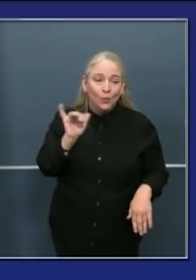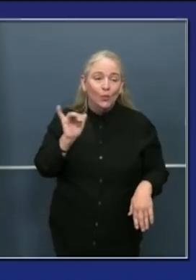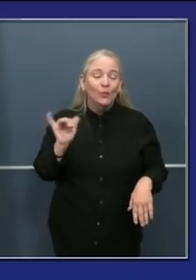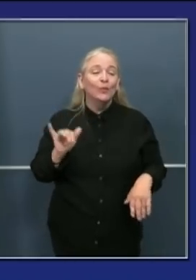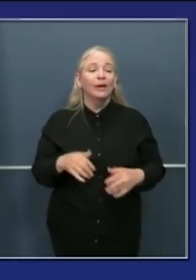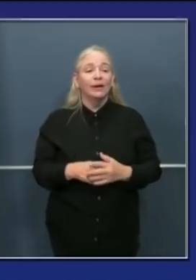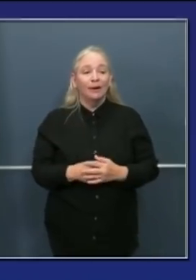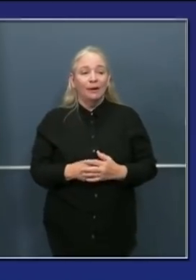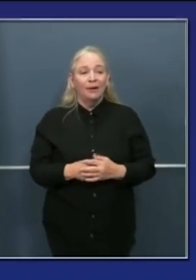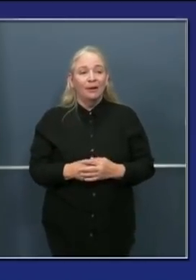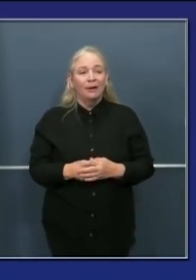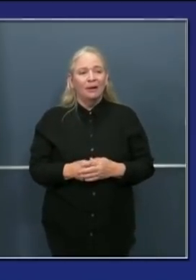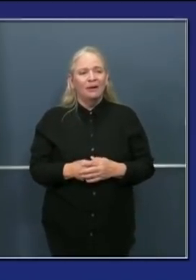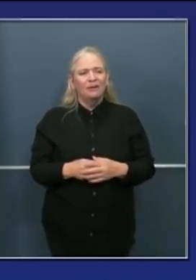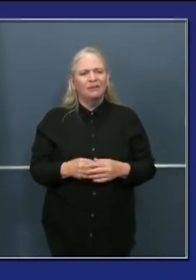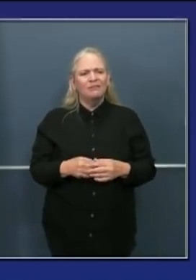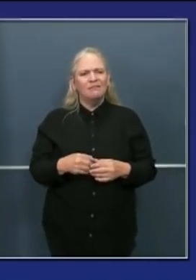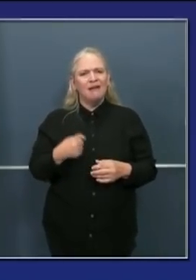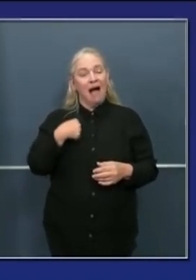ENGAGEMENT AND SUPPORT. HOSPITALIZATION WITH ICU